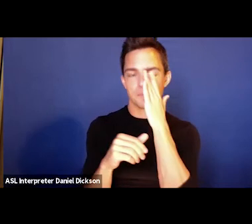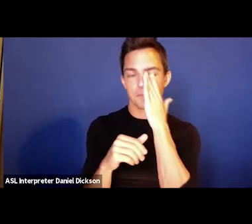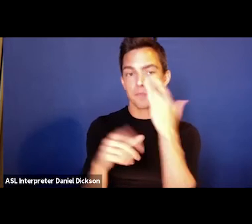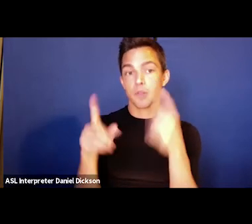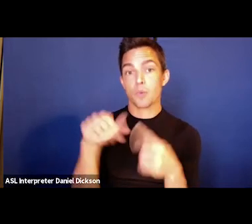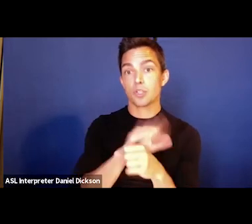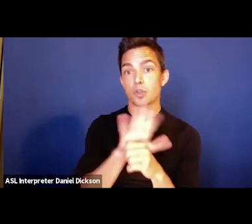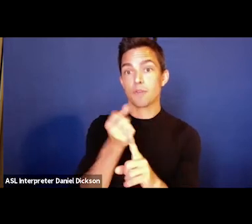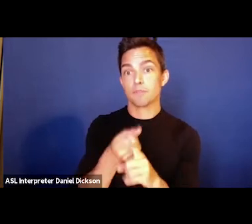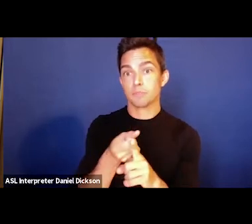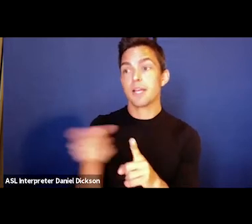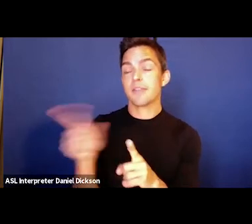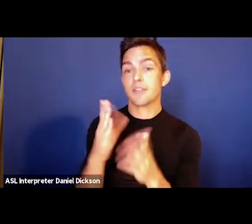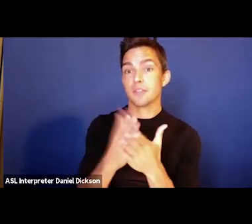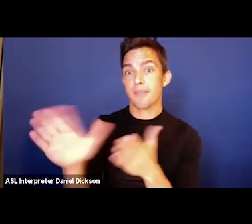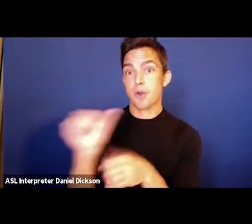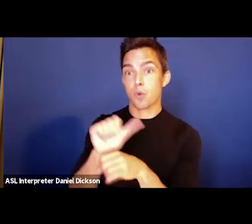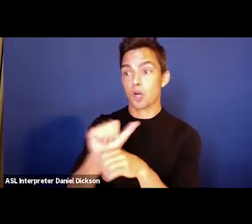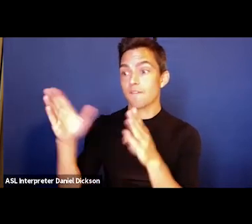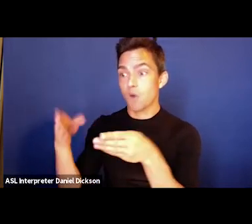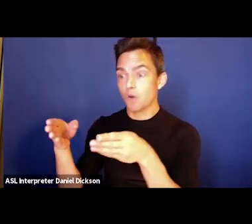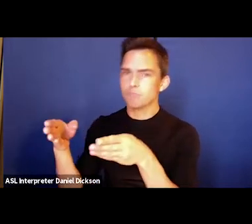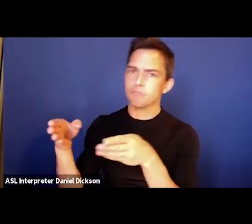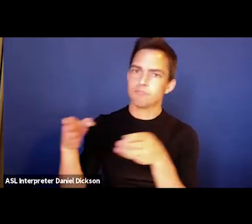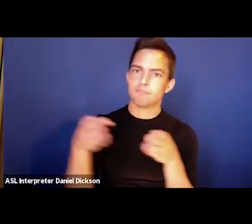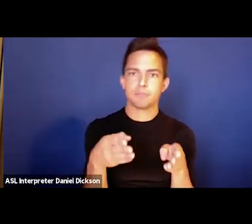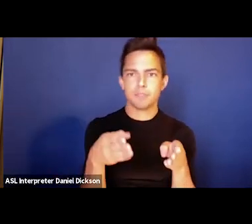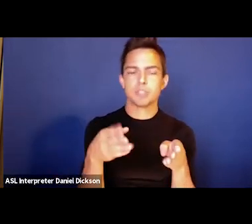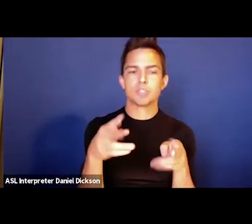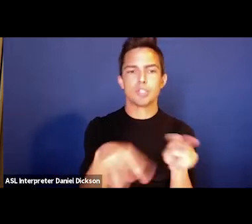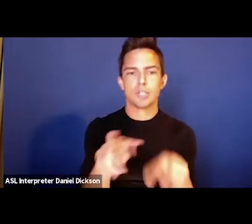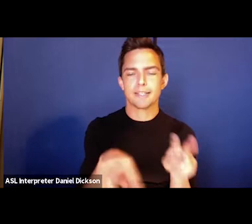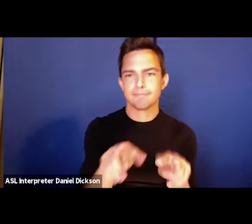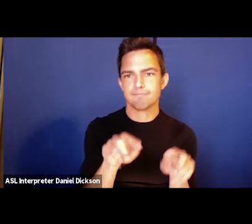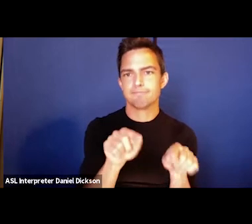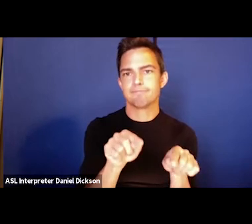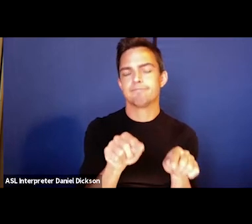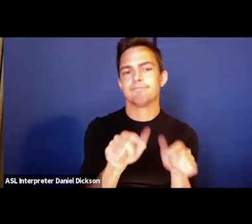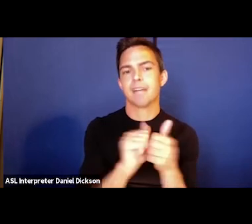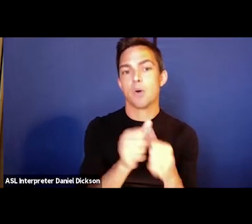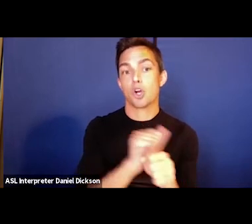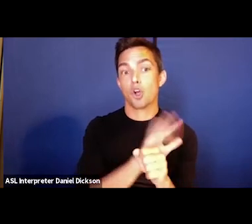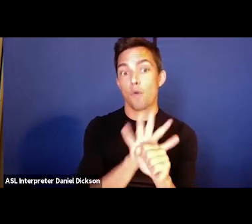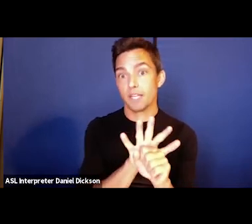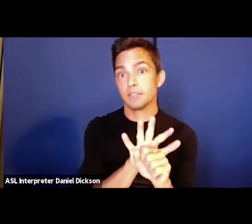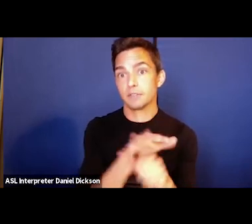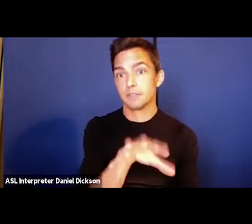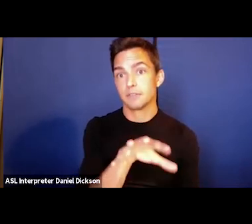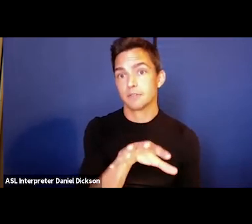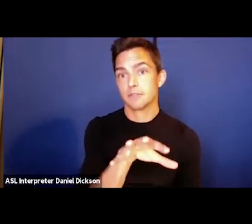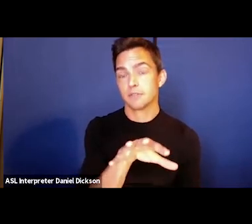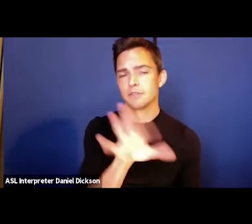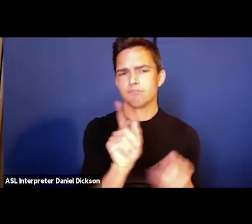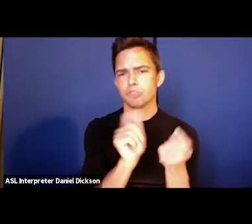shifted some of their work to really look at how COVID was changing the experiences